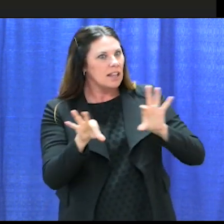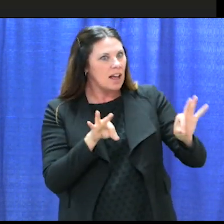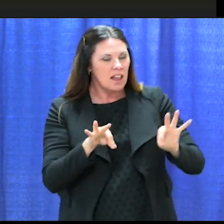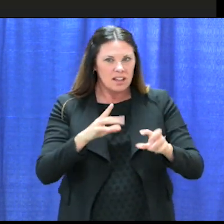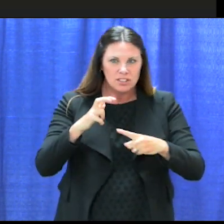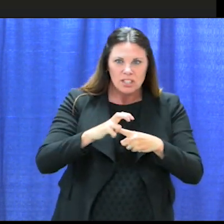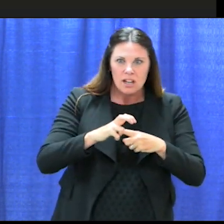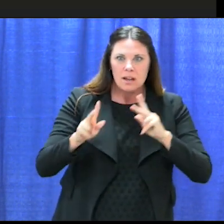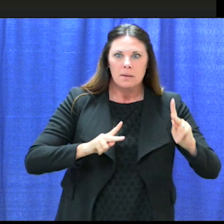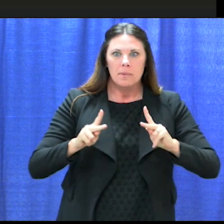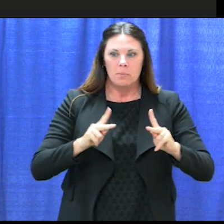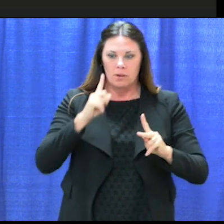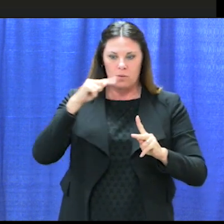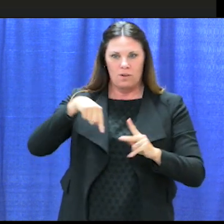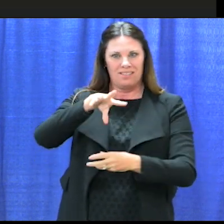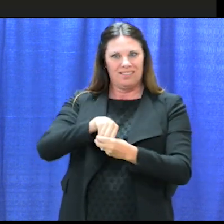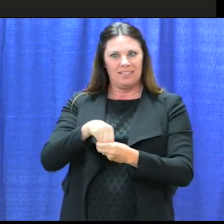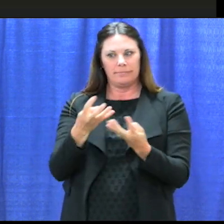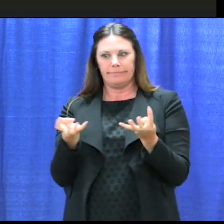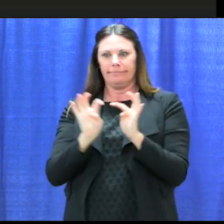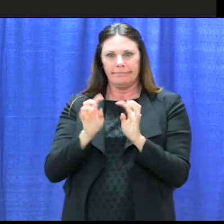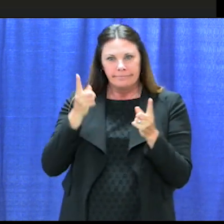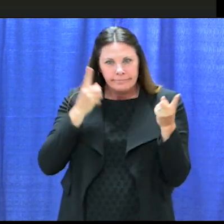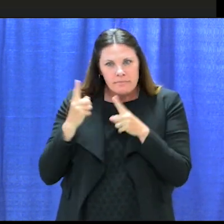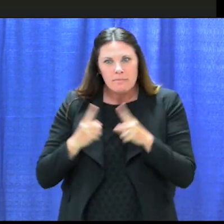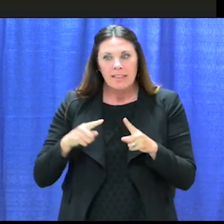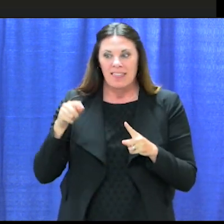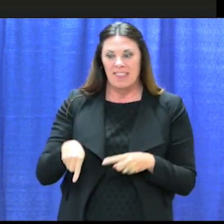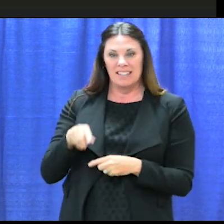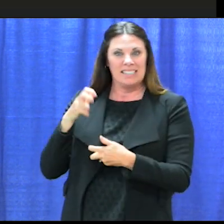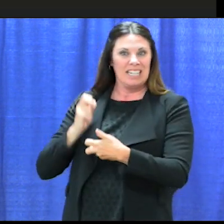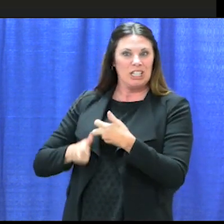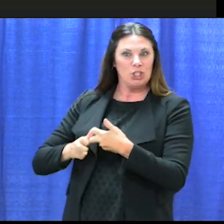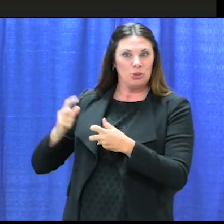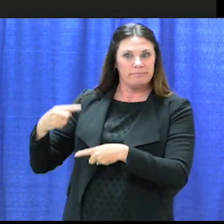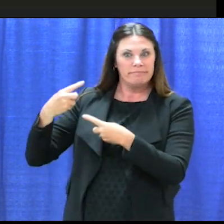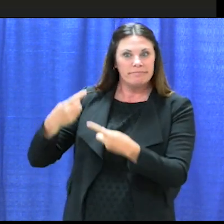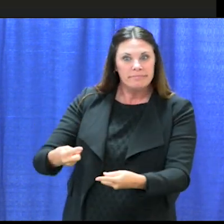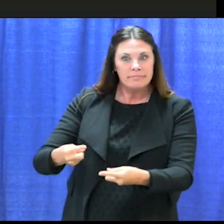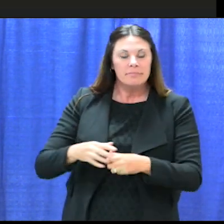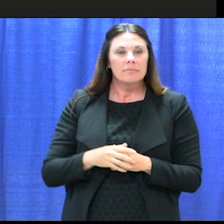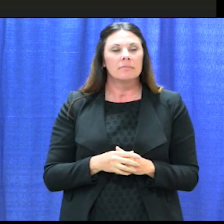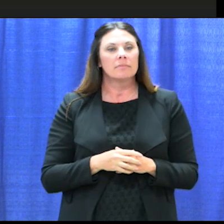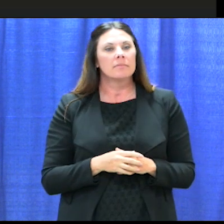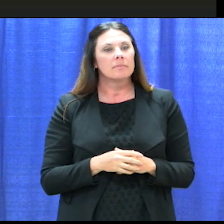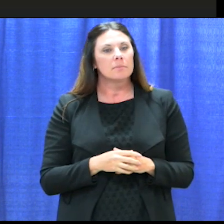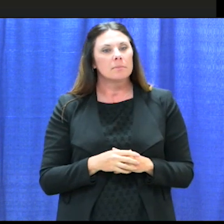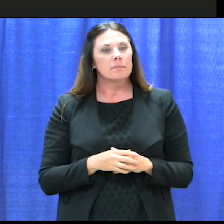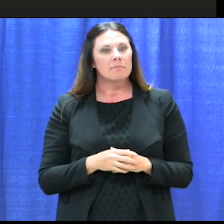Many of us have worked on this issue collectively along with many of our providers who are with us today.